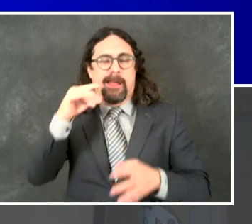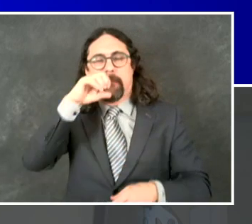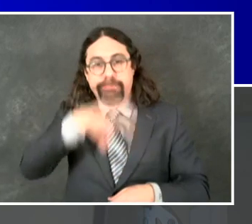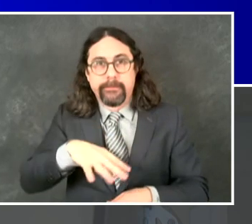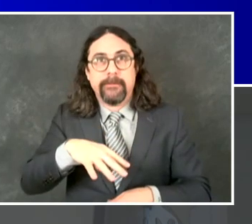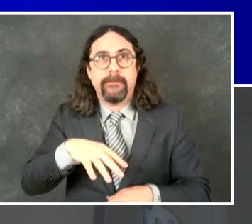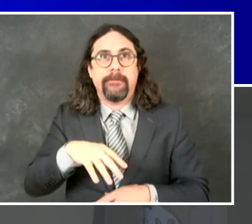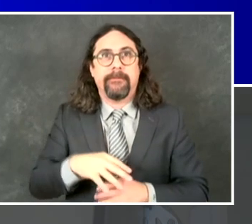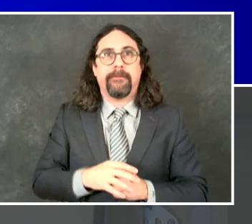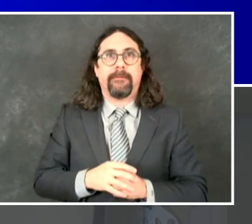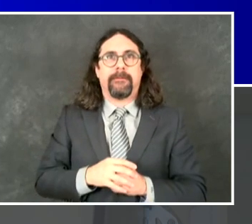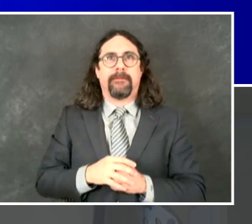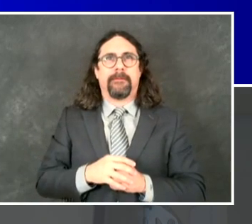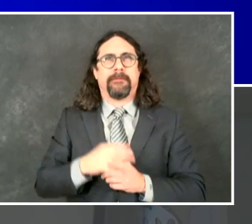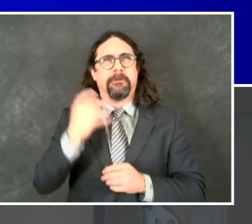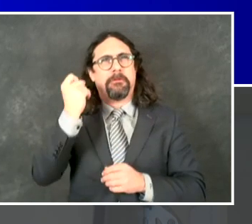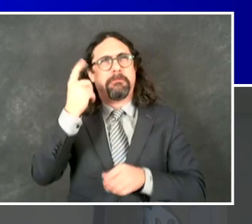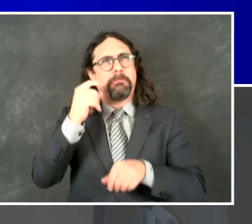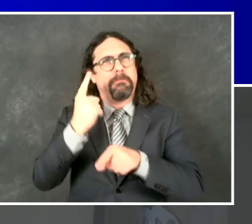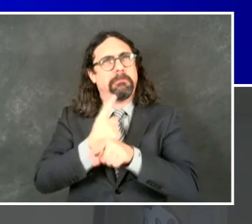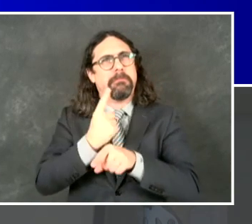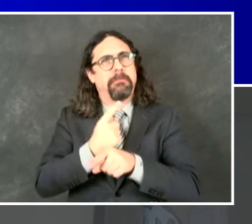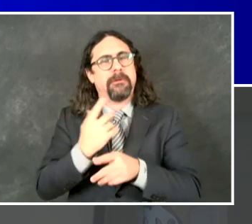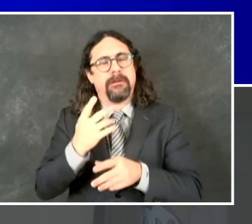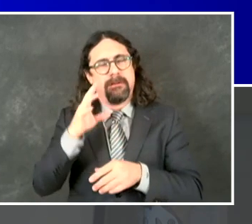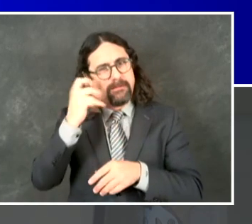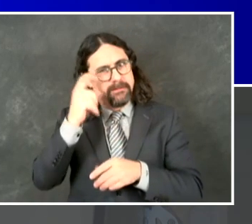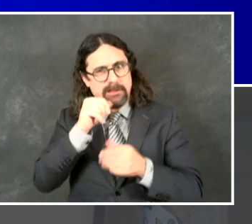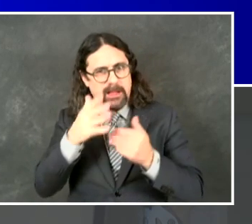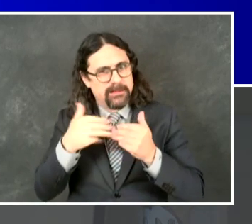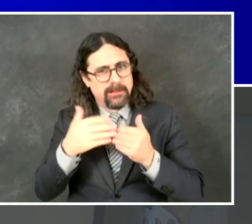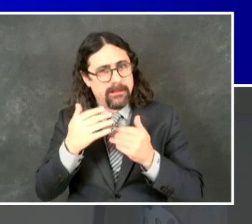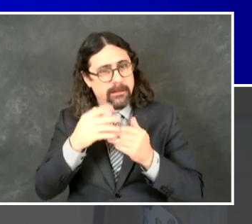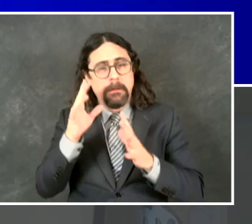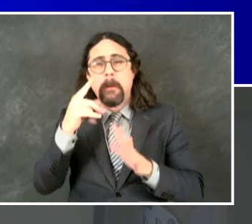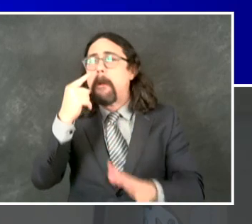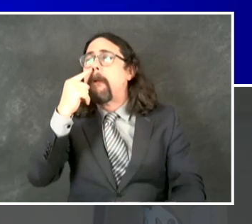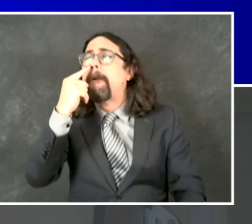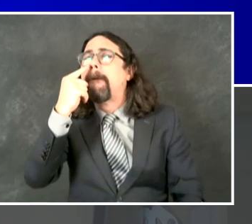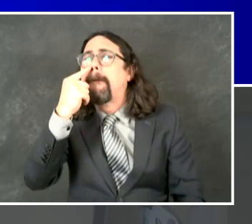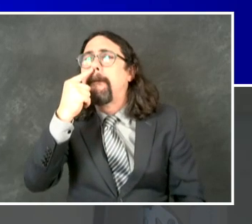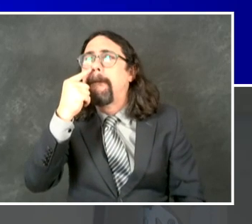CARE WORKERS. SO IT WAS A LABORIOUS CAFUREL